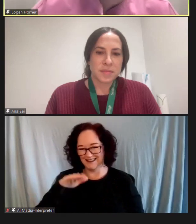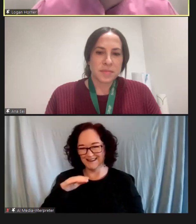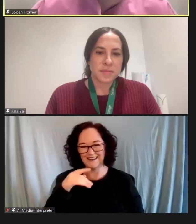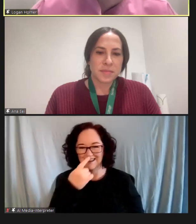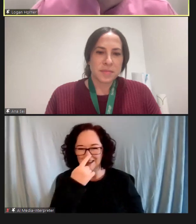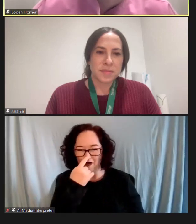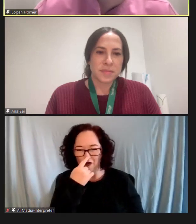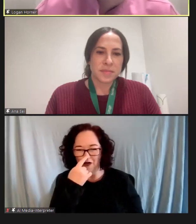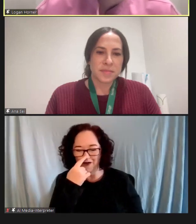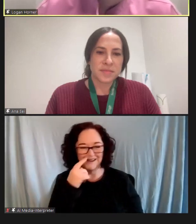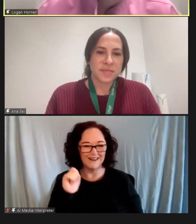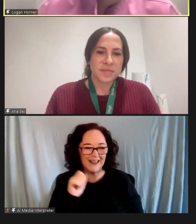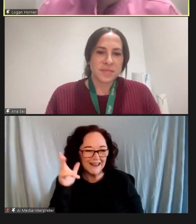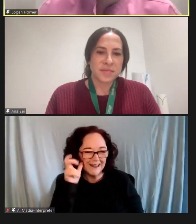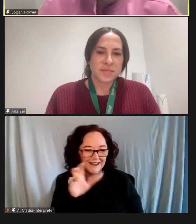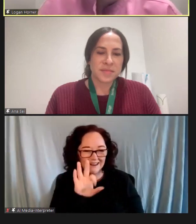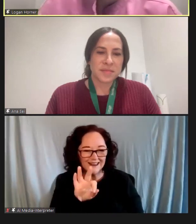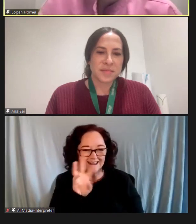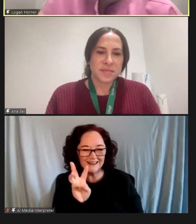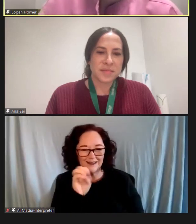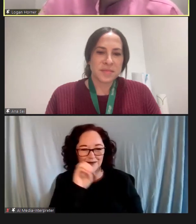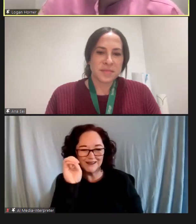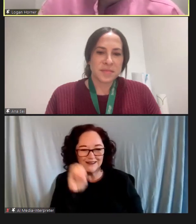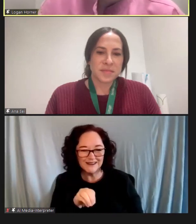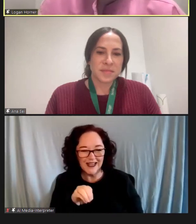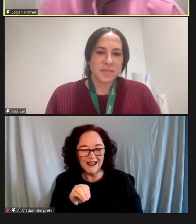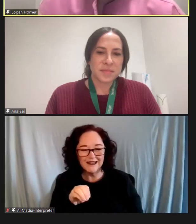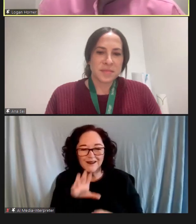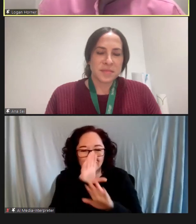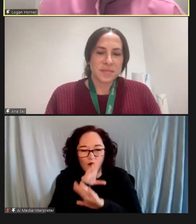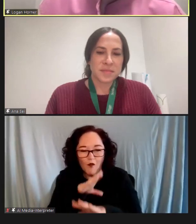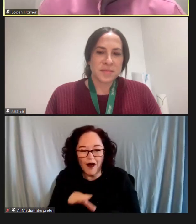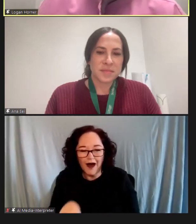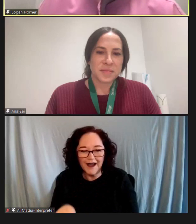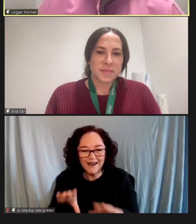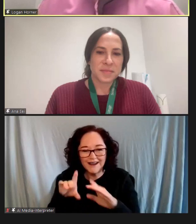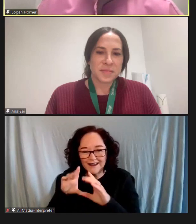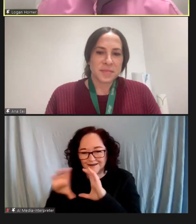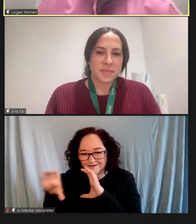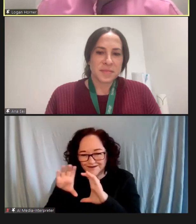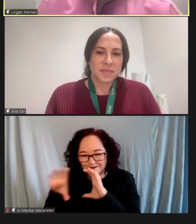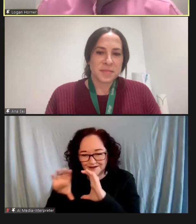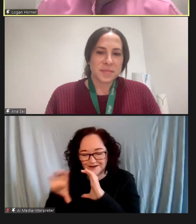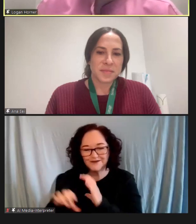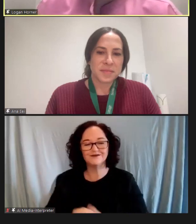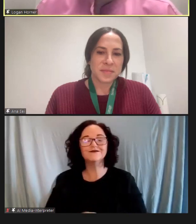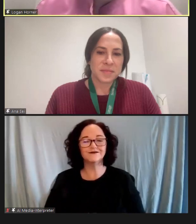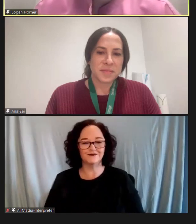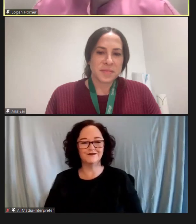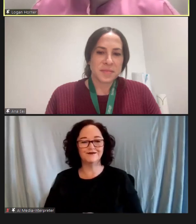96% at a soft conversational level